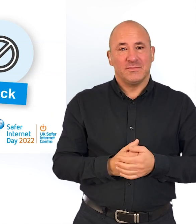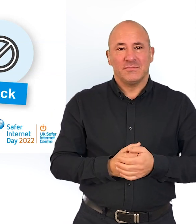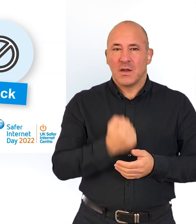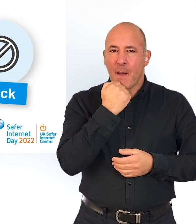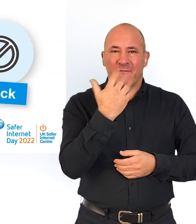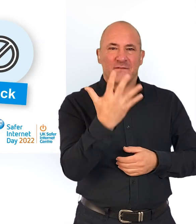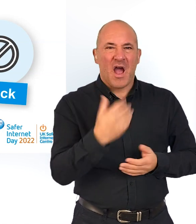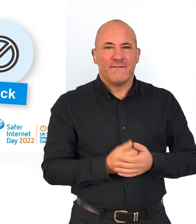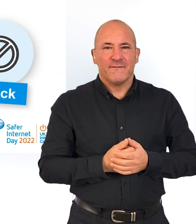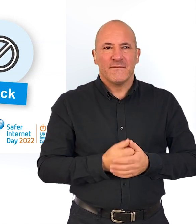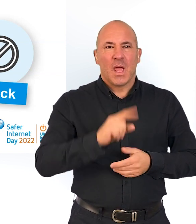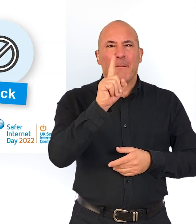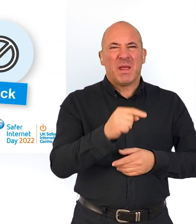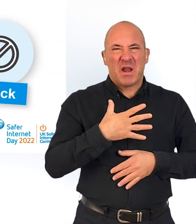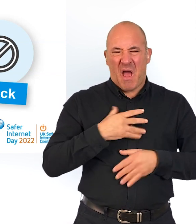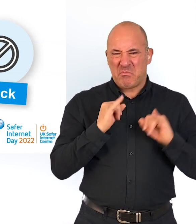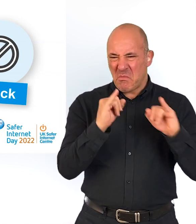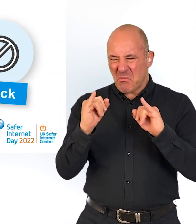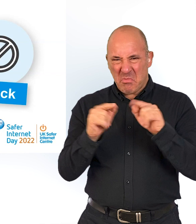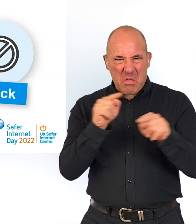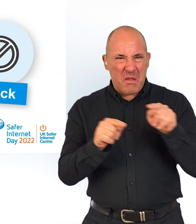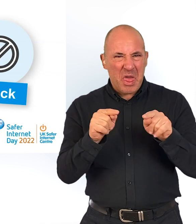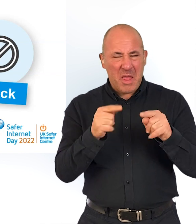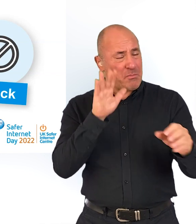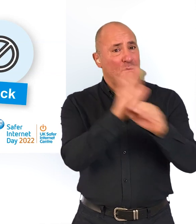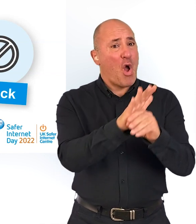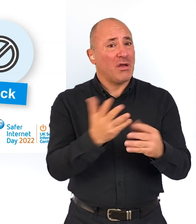Number 5. Block people who spread negativity.